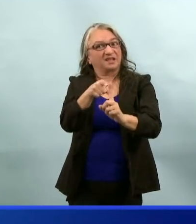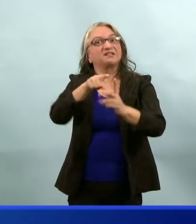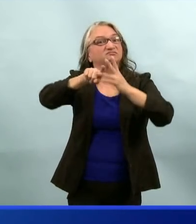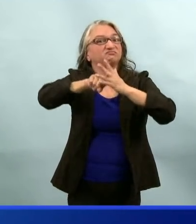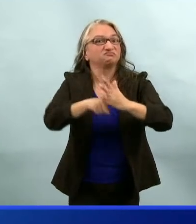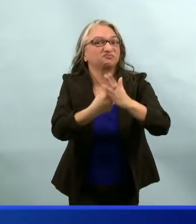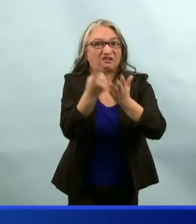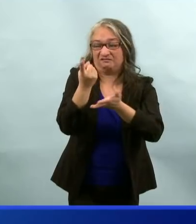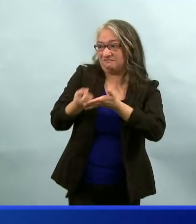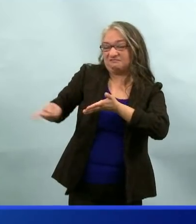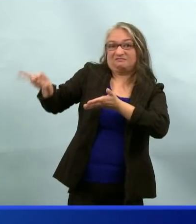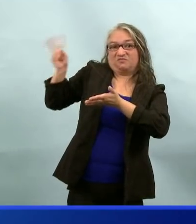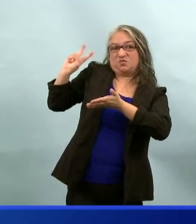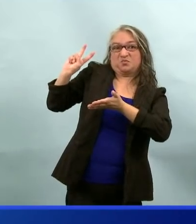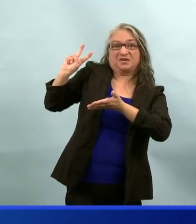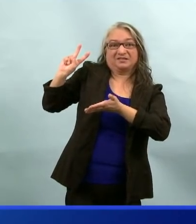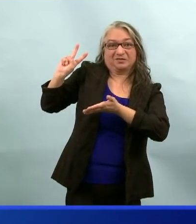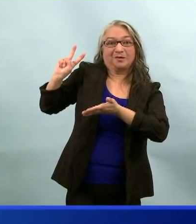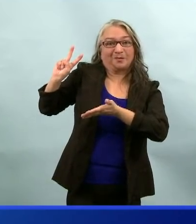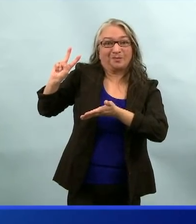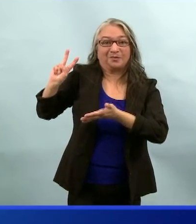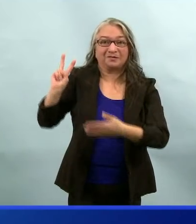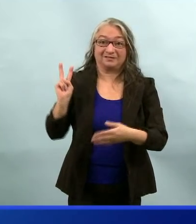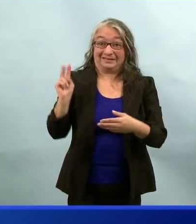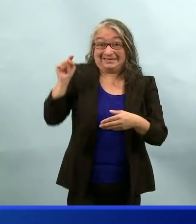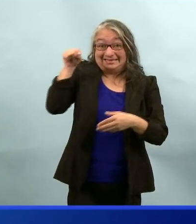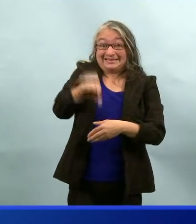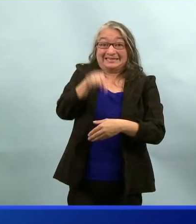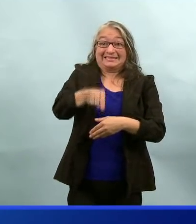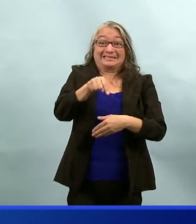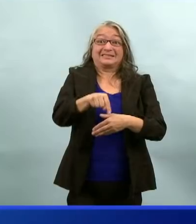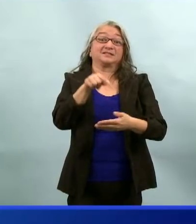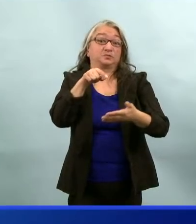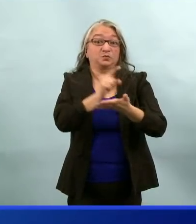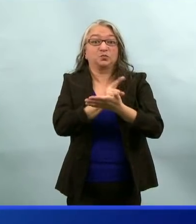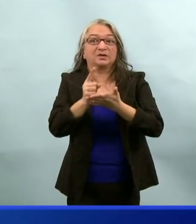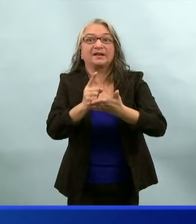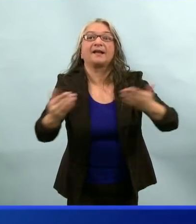are launching a province-wide protect mb kids social media and print advertising campaign